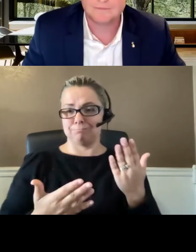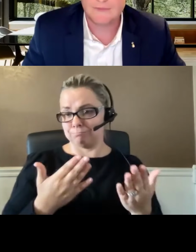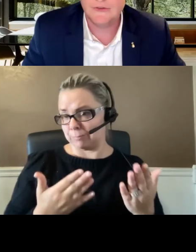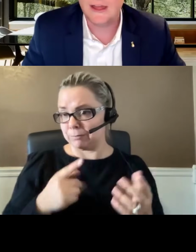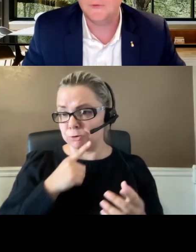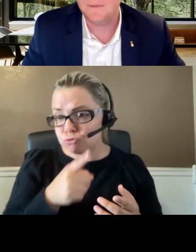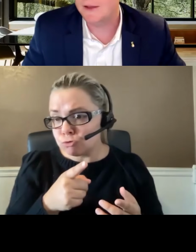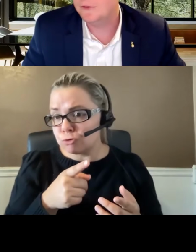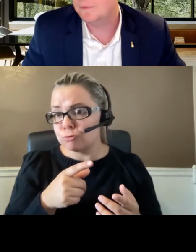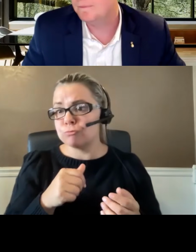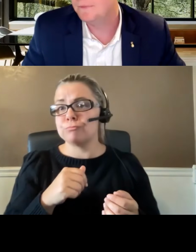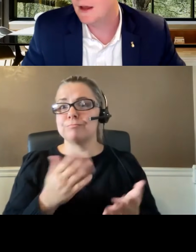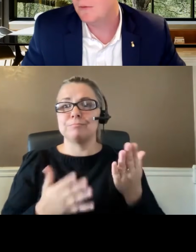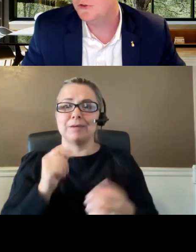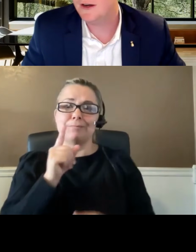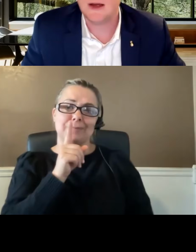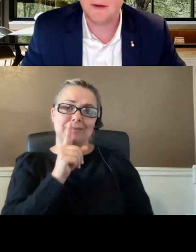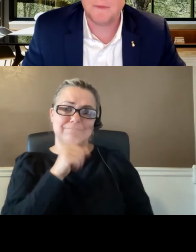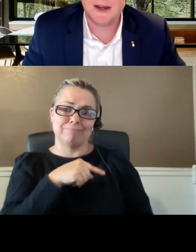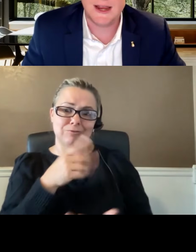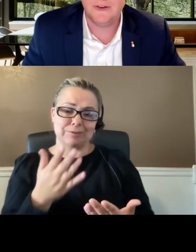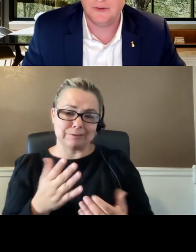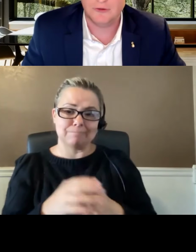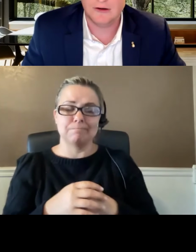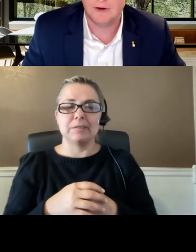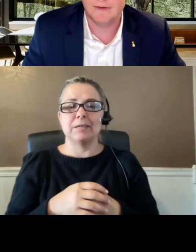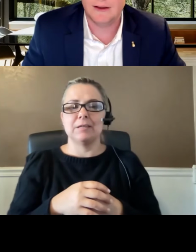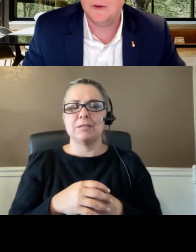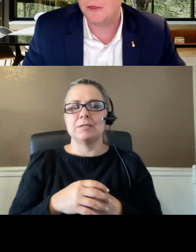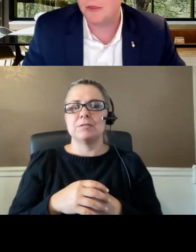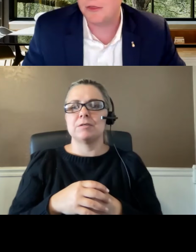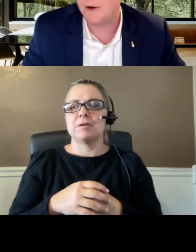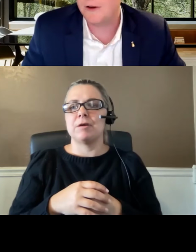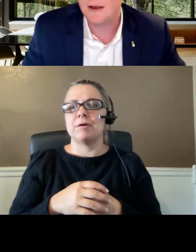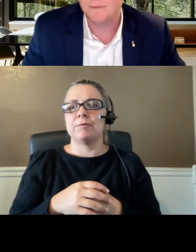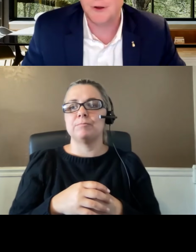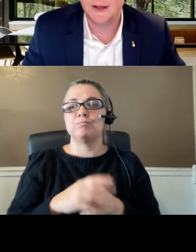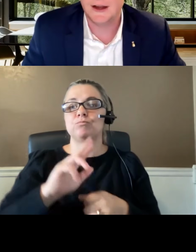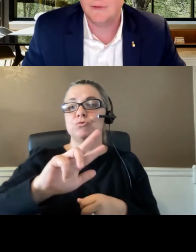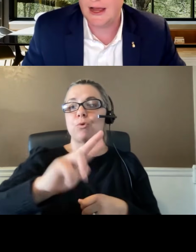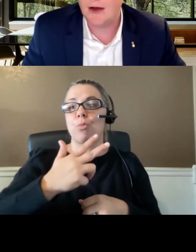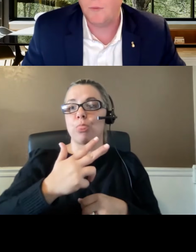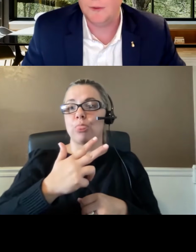So that's VPATs. We'll talk now about remediations. We're into our third bullet of how